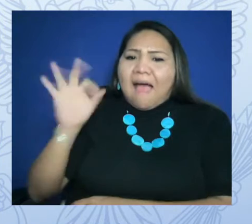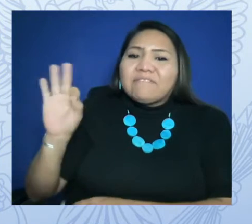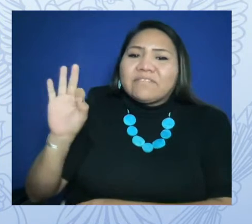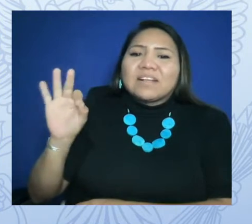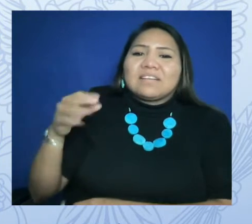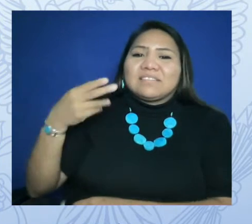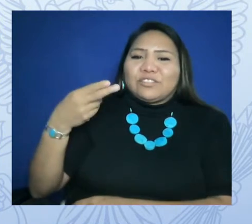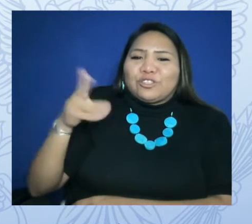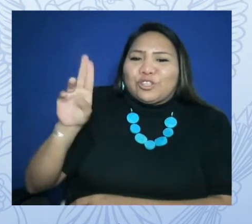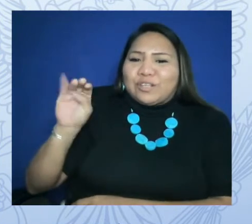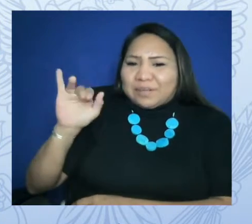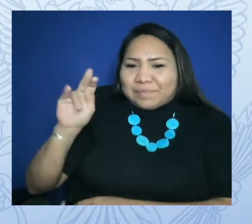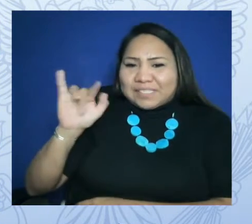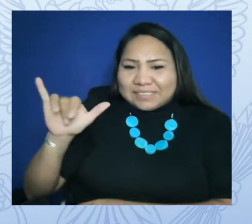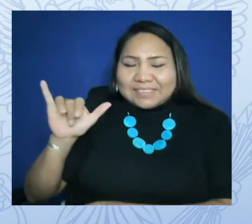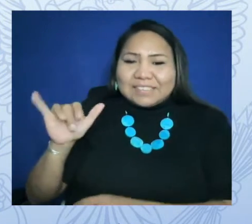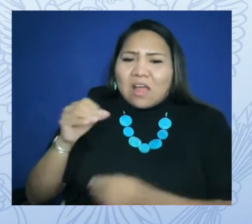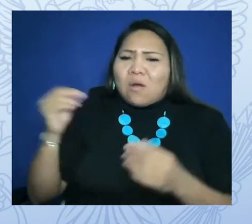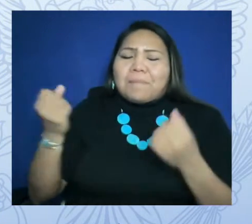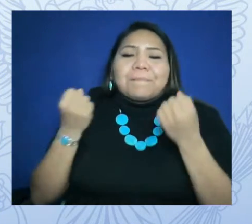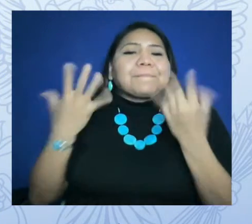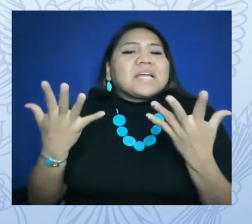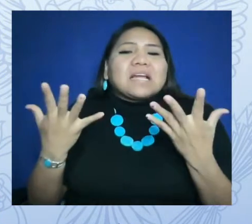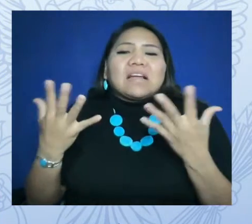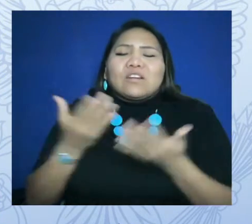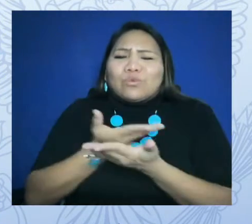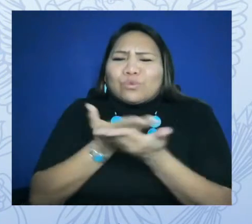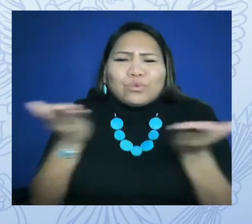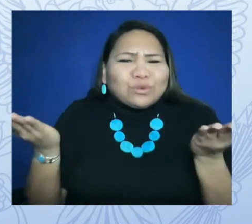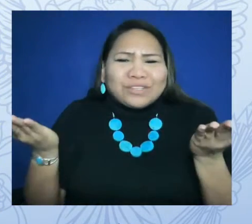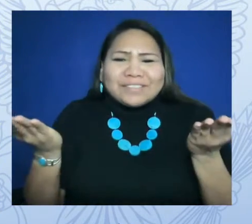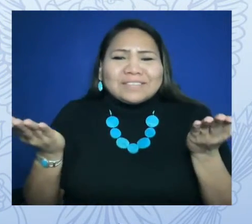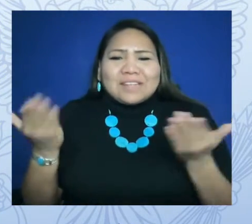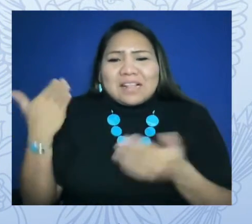to dedicate the National Native American Veterans Memorial.